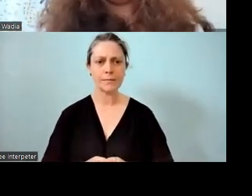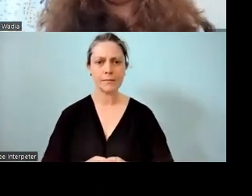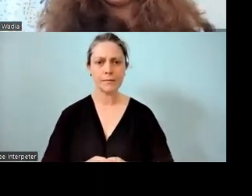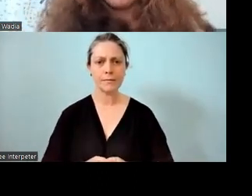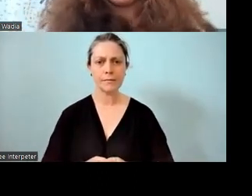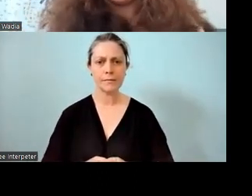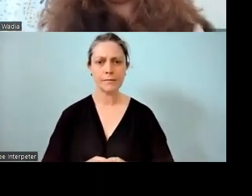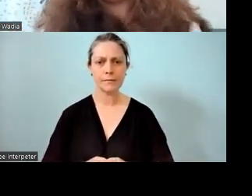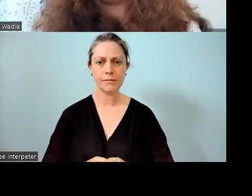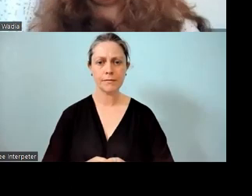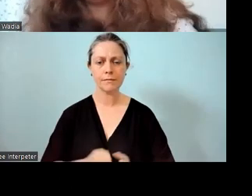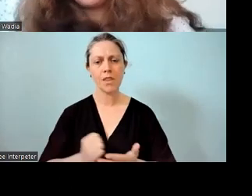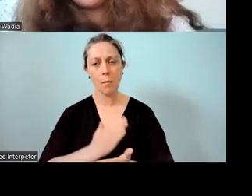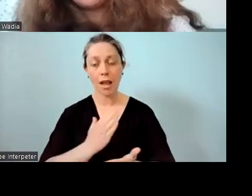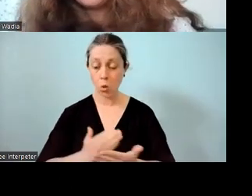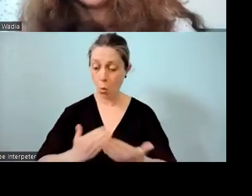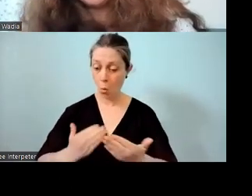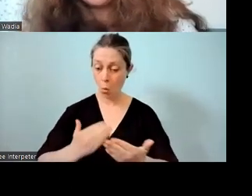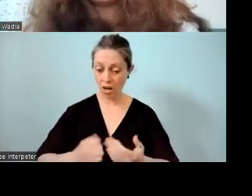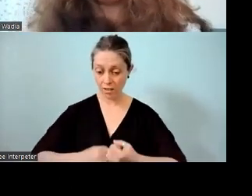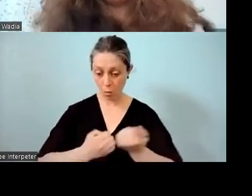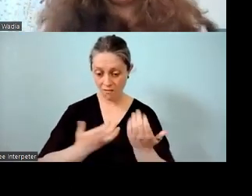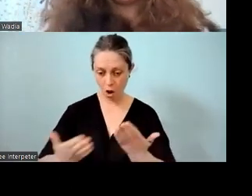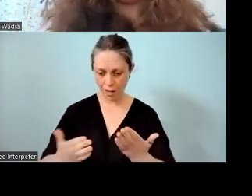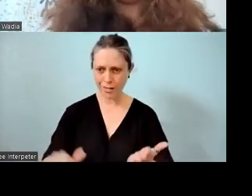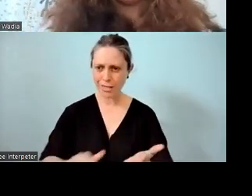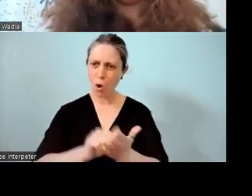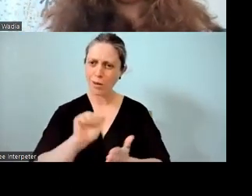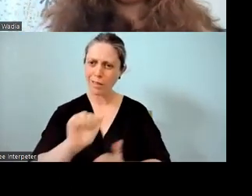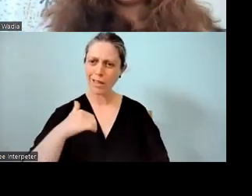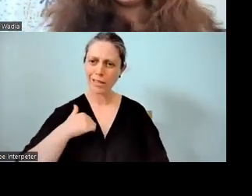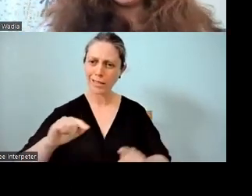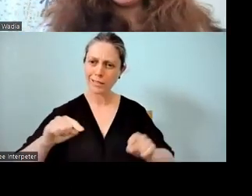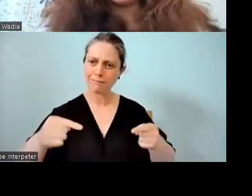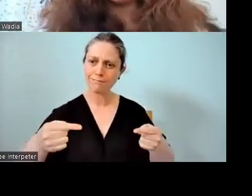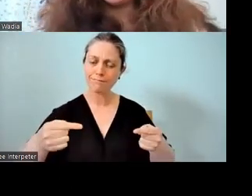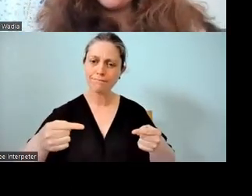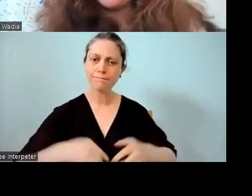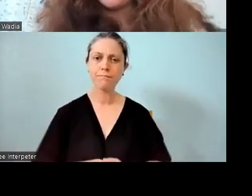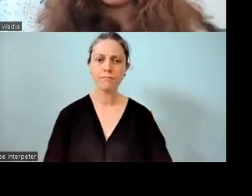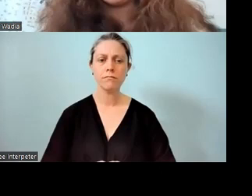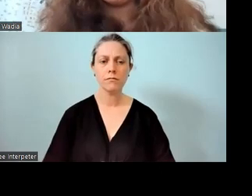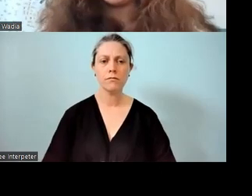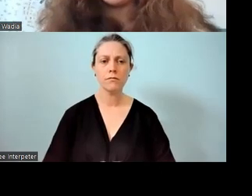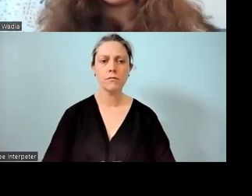is appropriate to the needs of that individual child, is a disabled children should have the opportunity